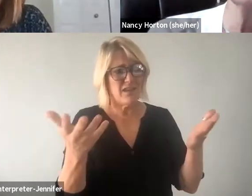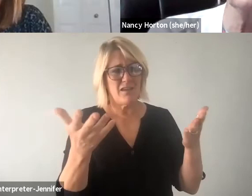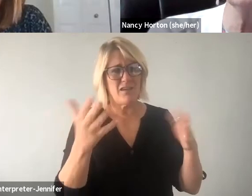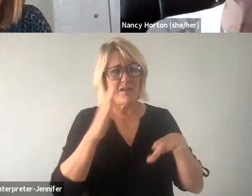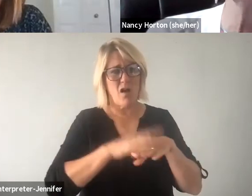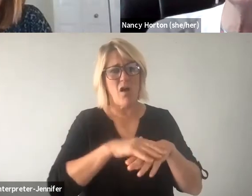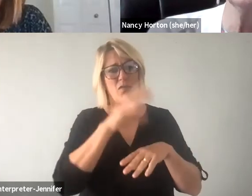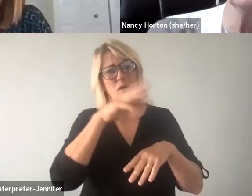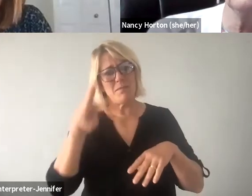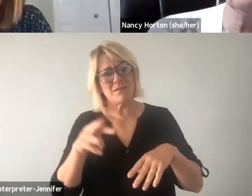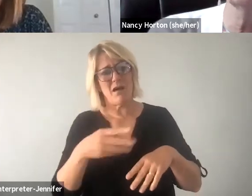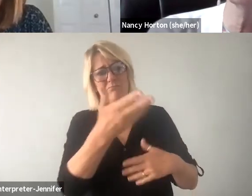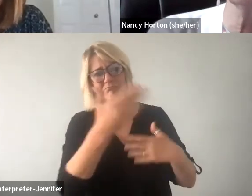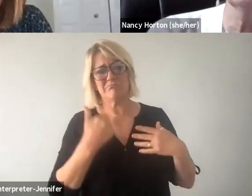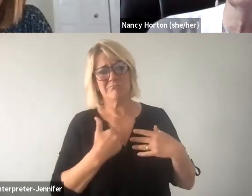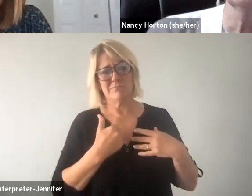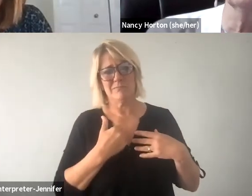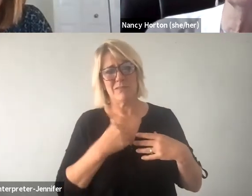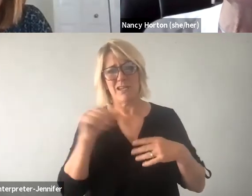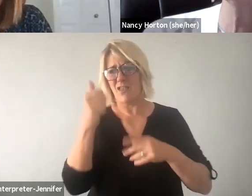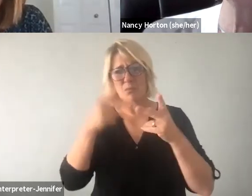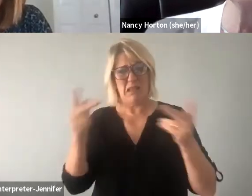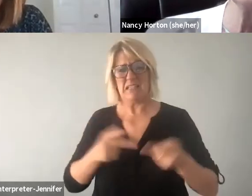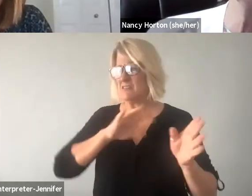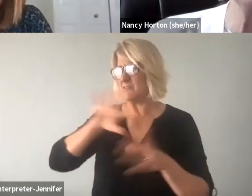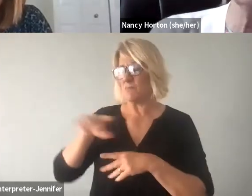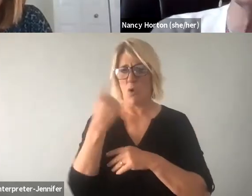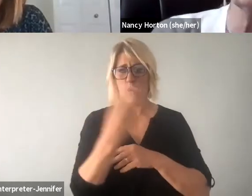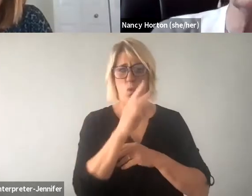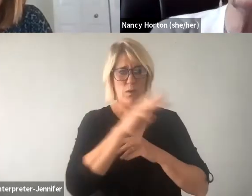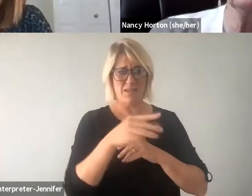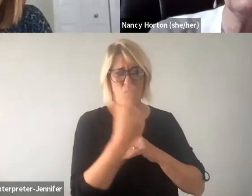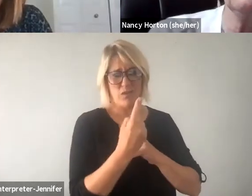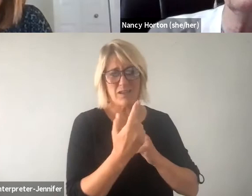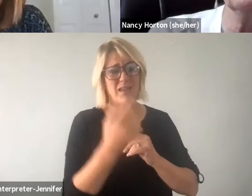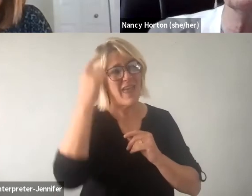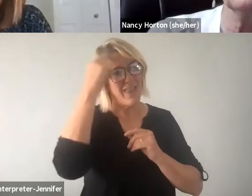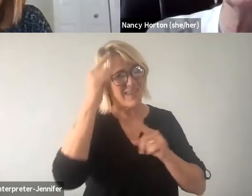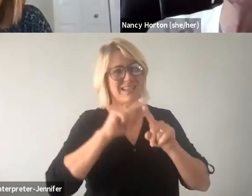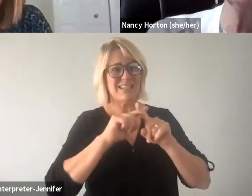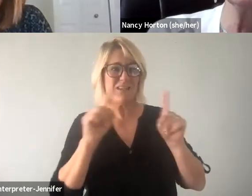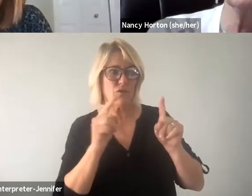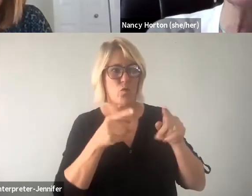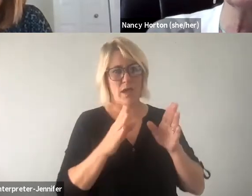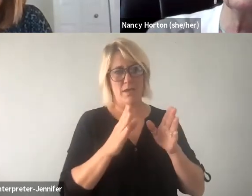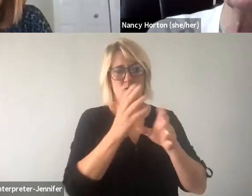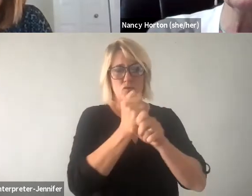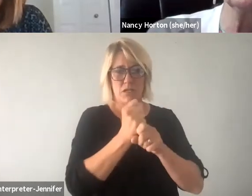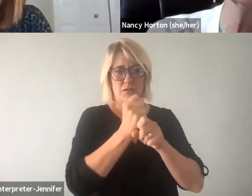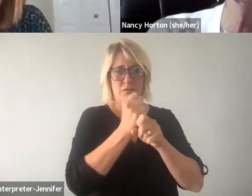different languages to put information out there. Don't just put everything